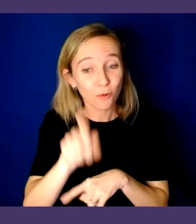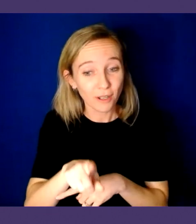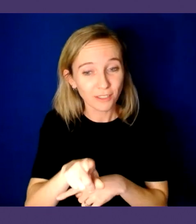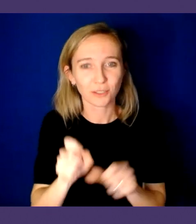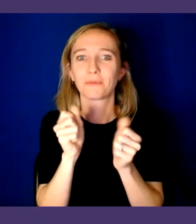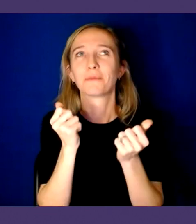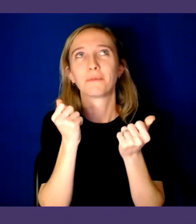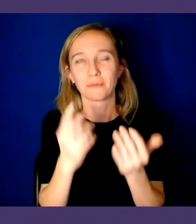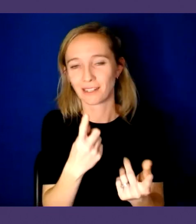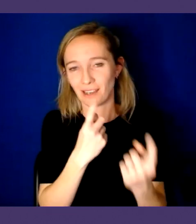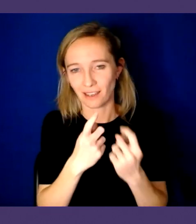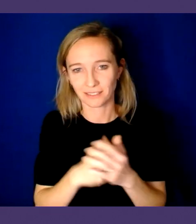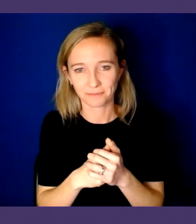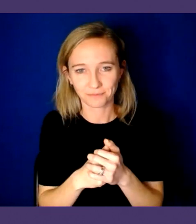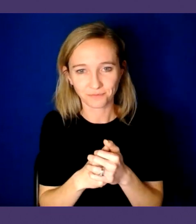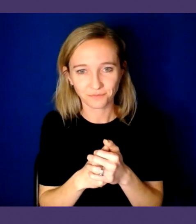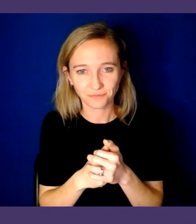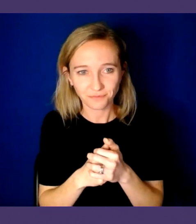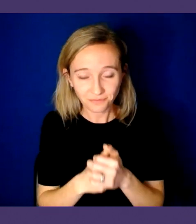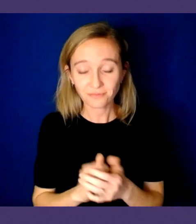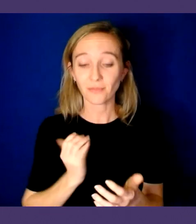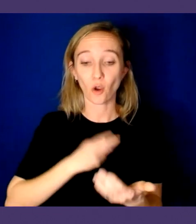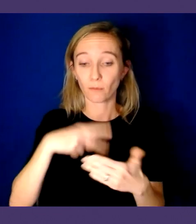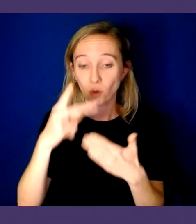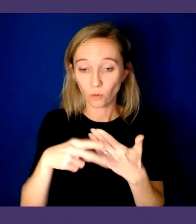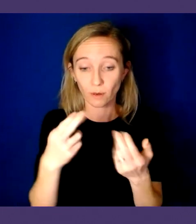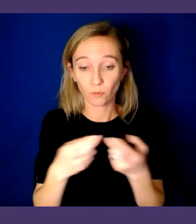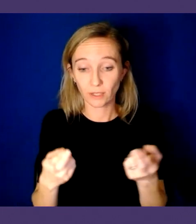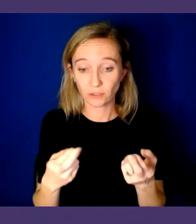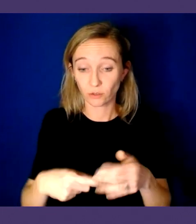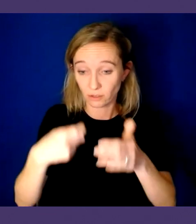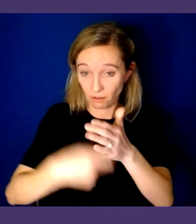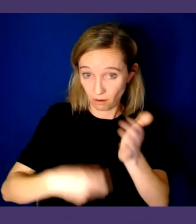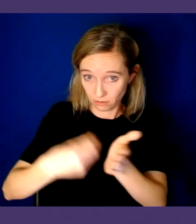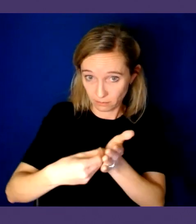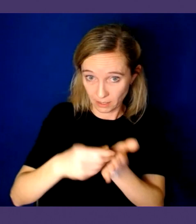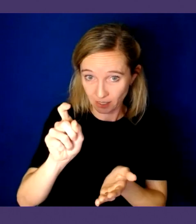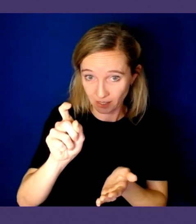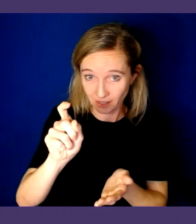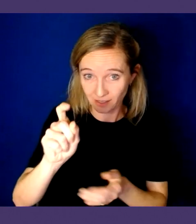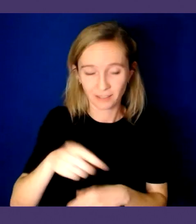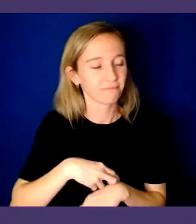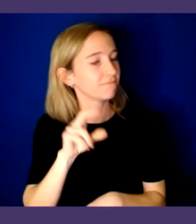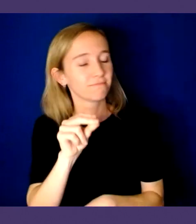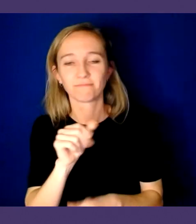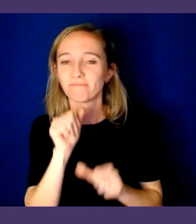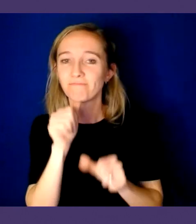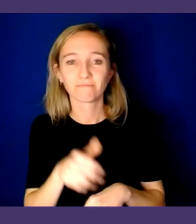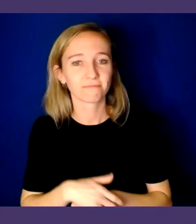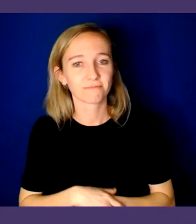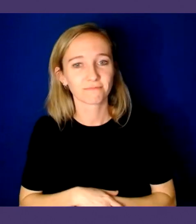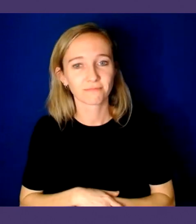do our programs and resources cost money? They do not. That is a core goal of ours is to make sure